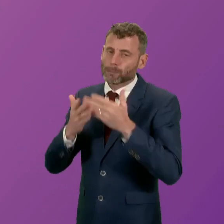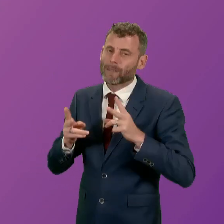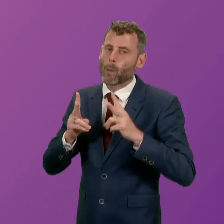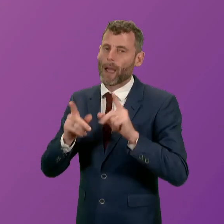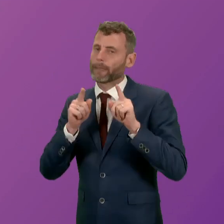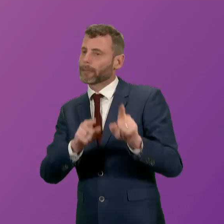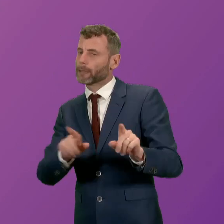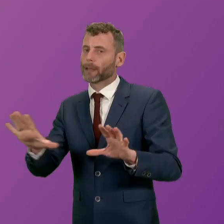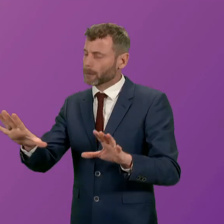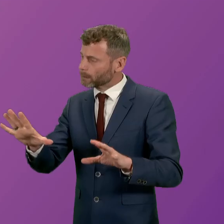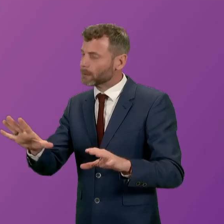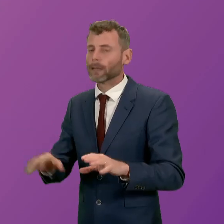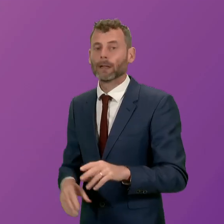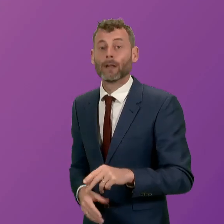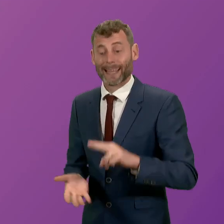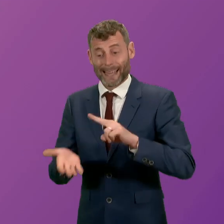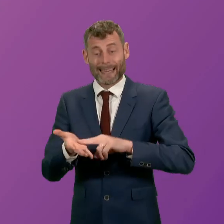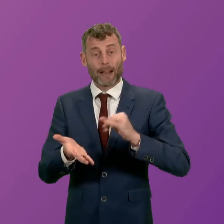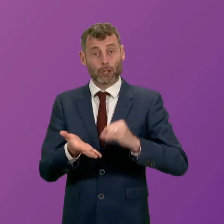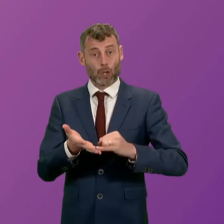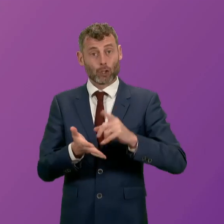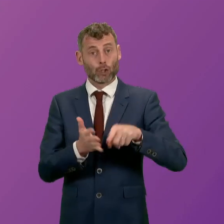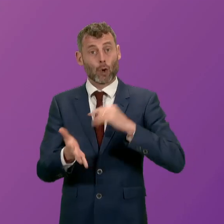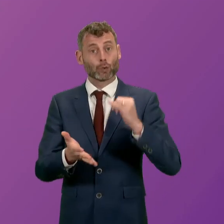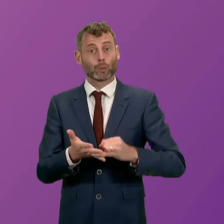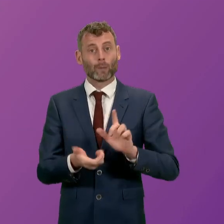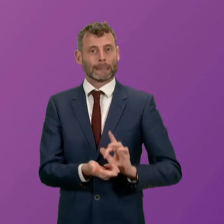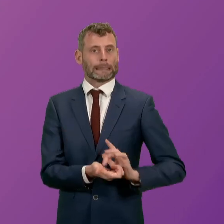We saw that when Nicola Sturgeon and John Swinney deleted their messages that should